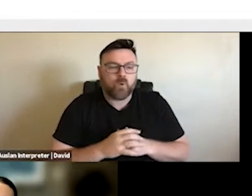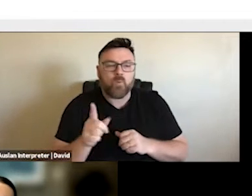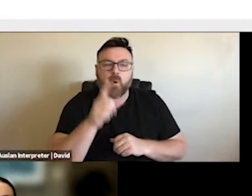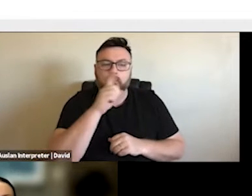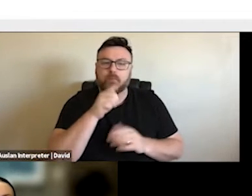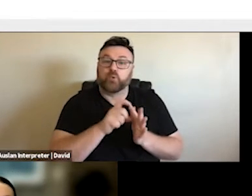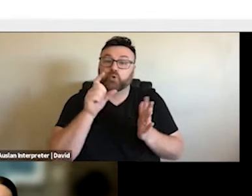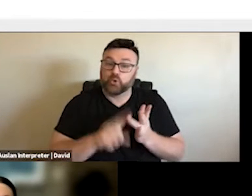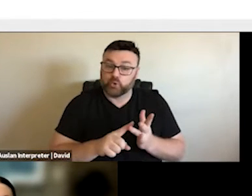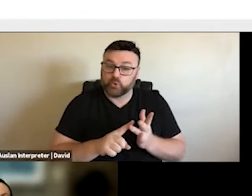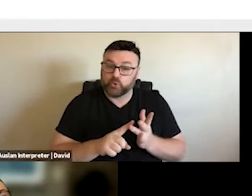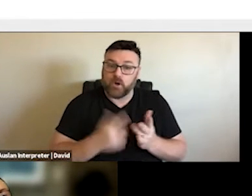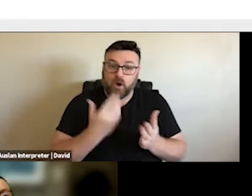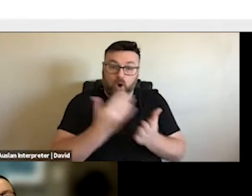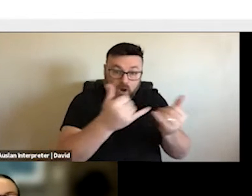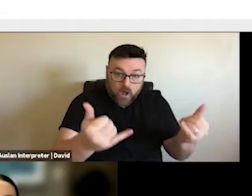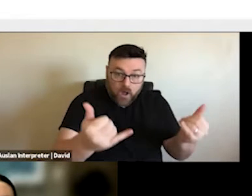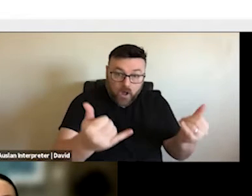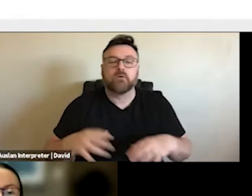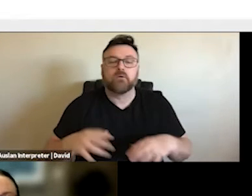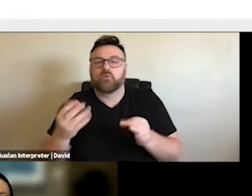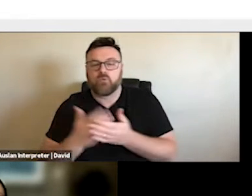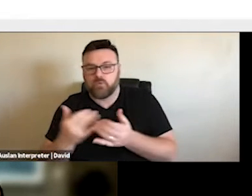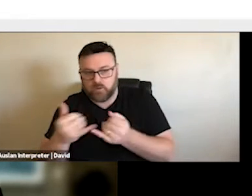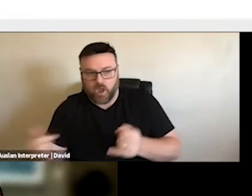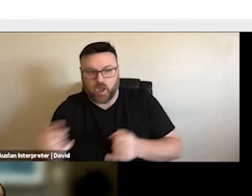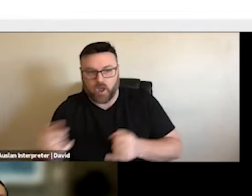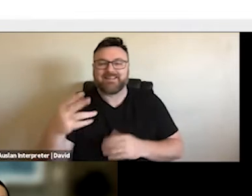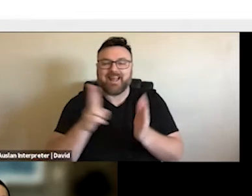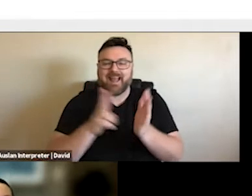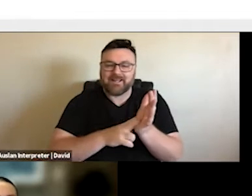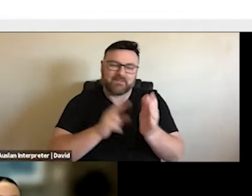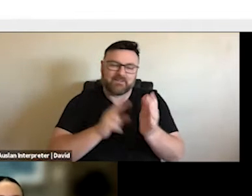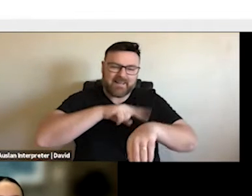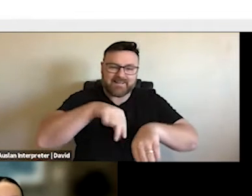These are national averages, so there are of course different things going on in different states.